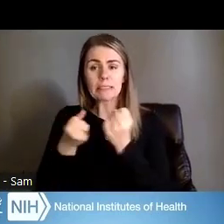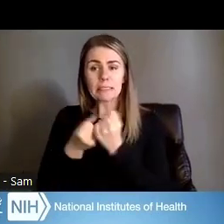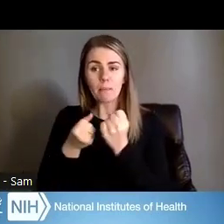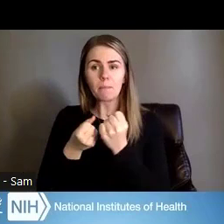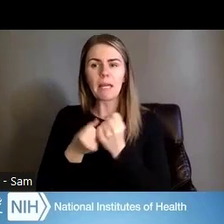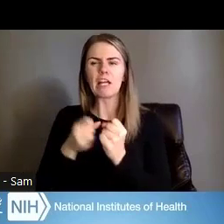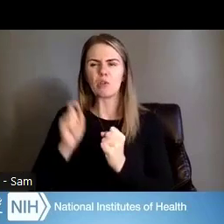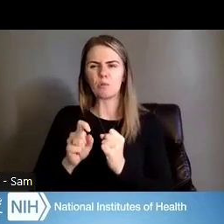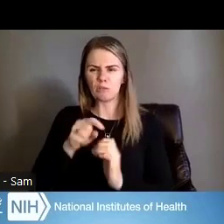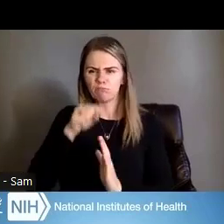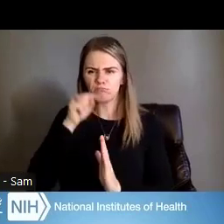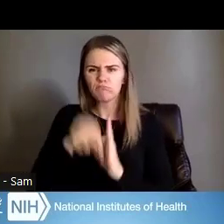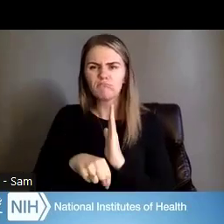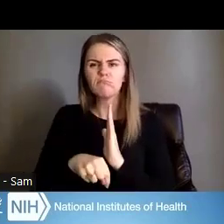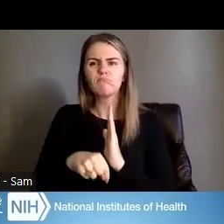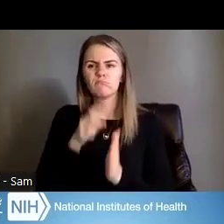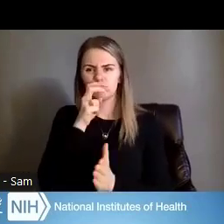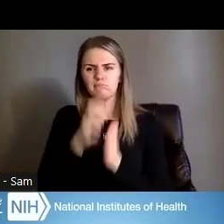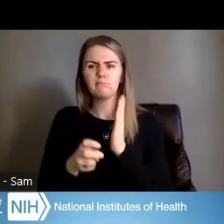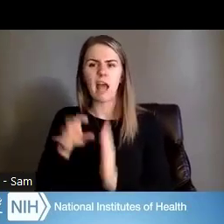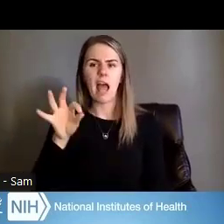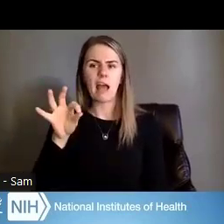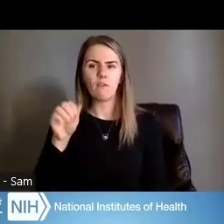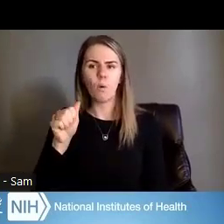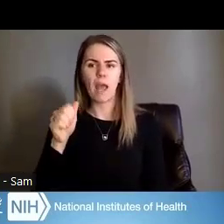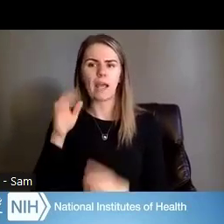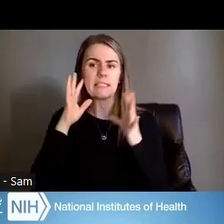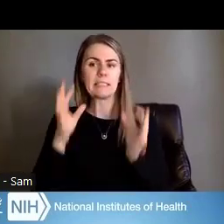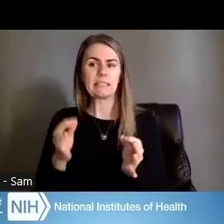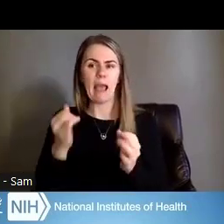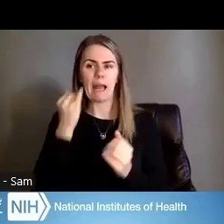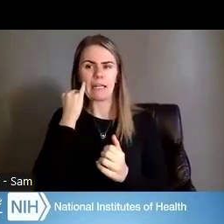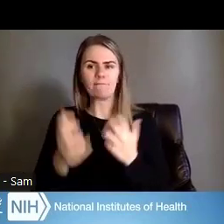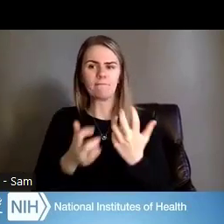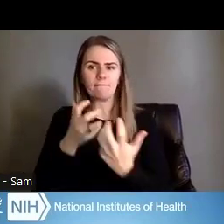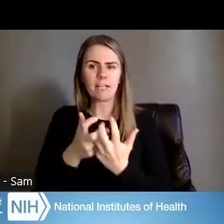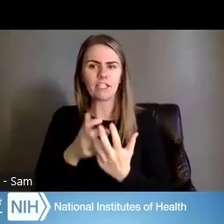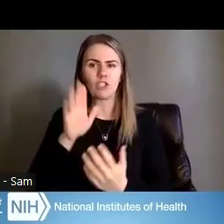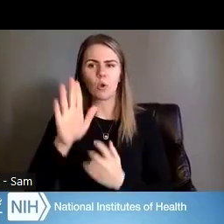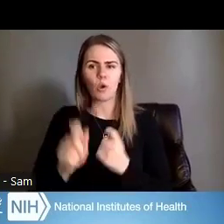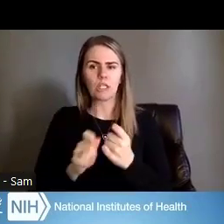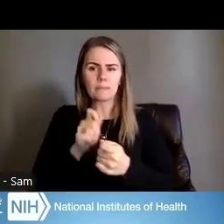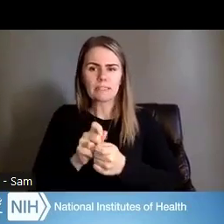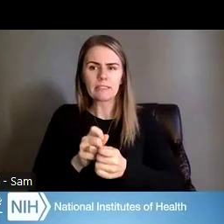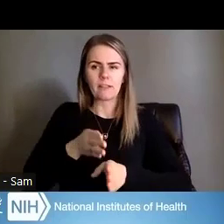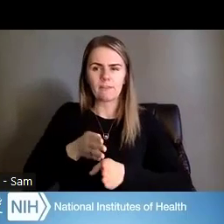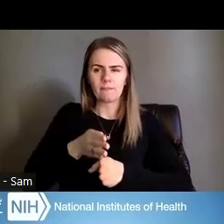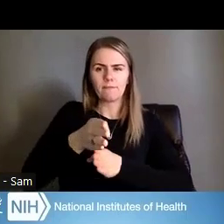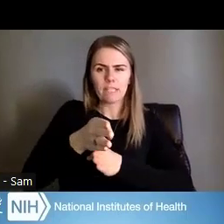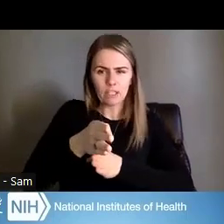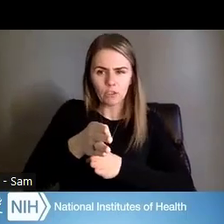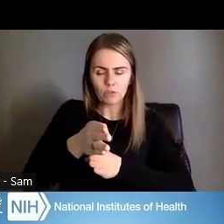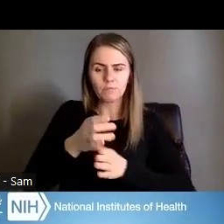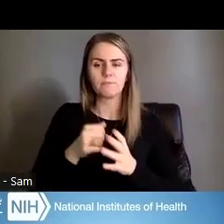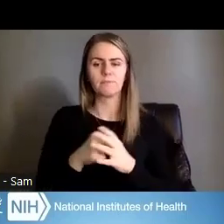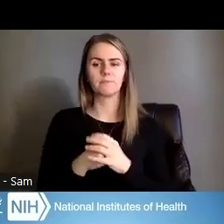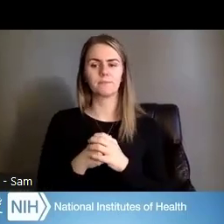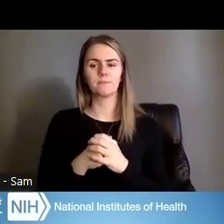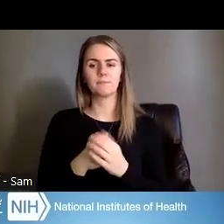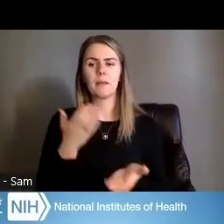and see if it aligns to your particular pathway, a way and back to science.